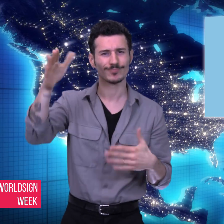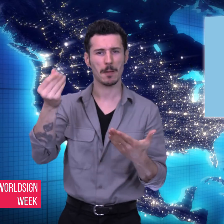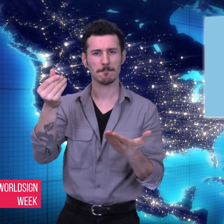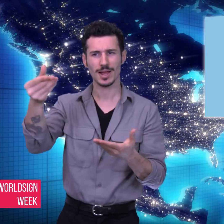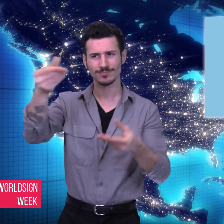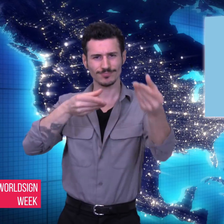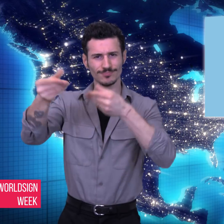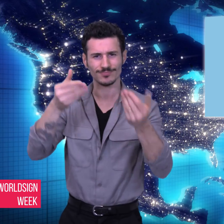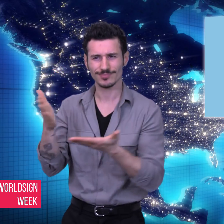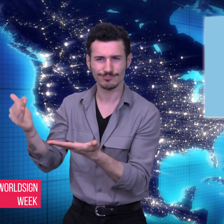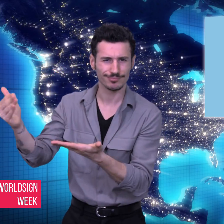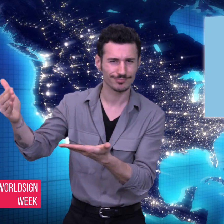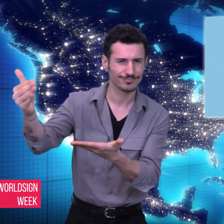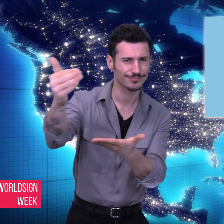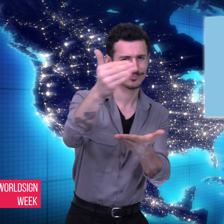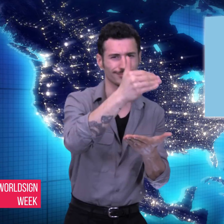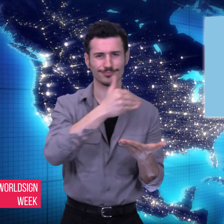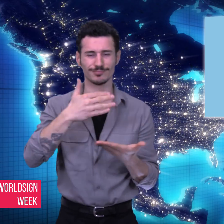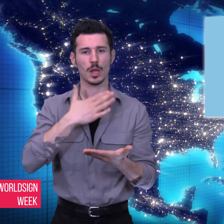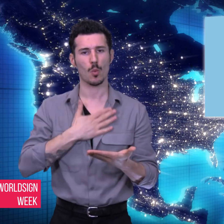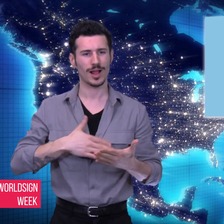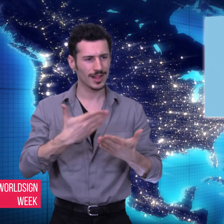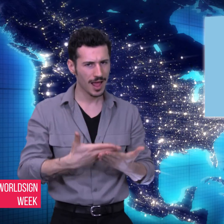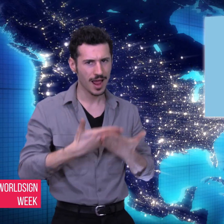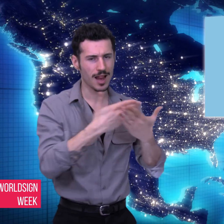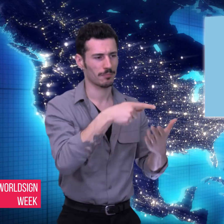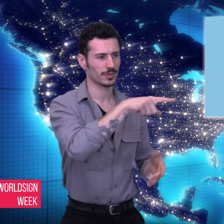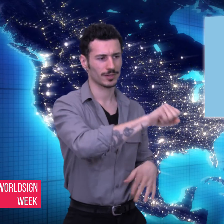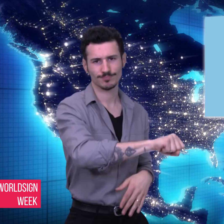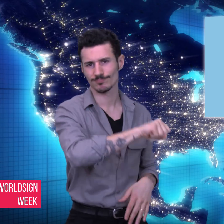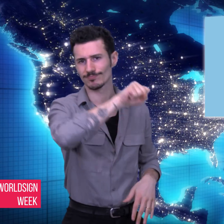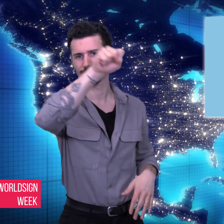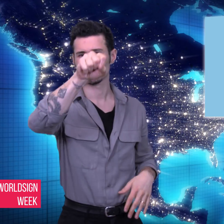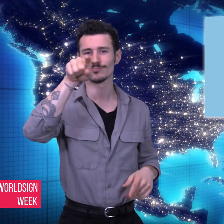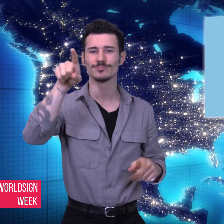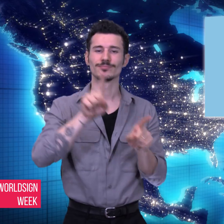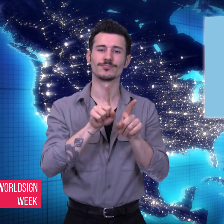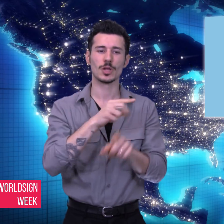Now local government officials are trying to raise